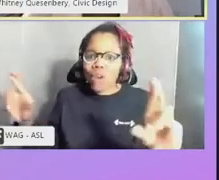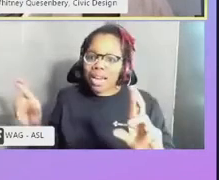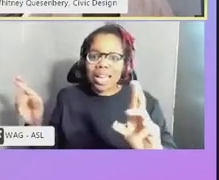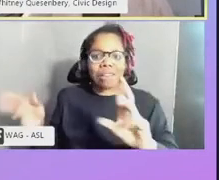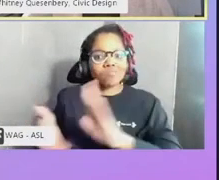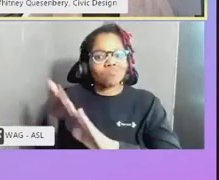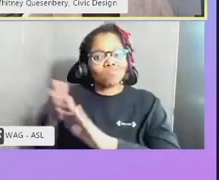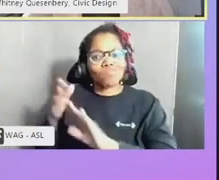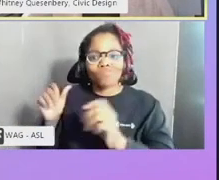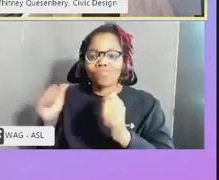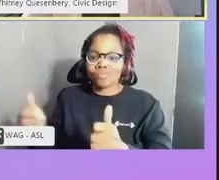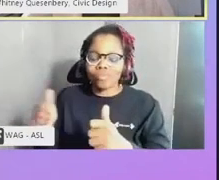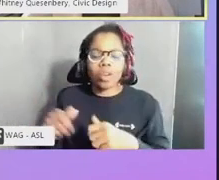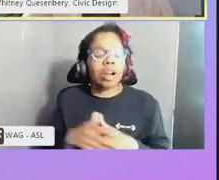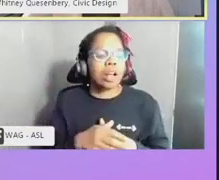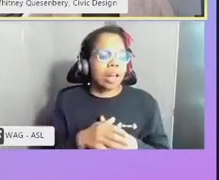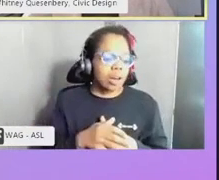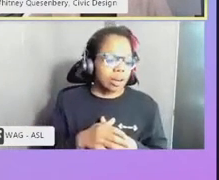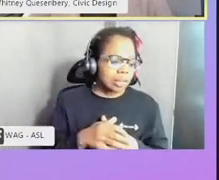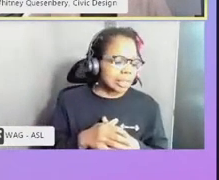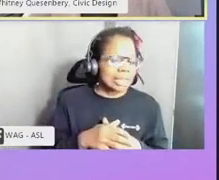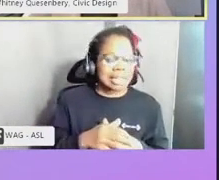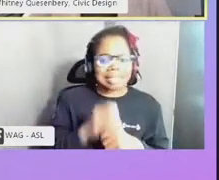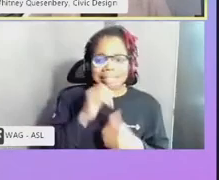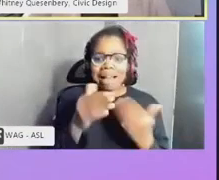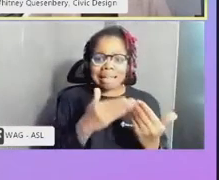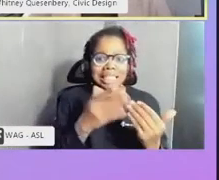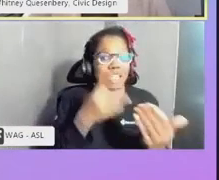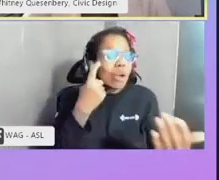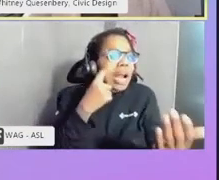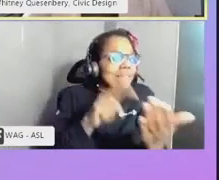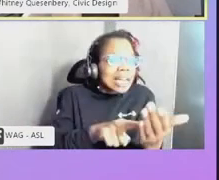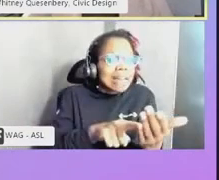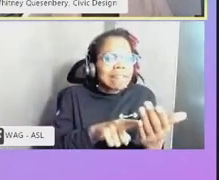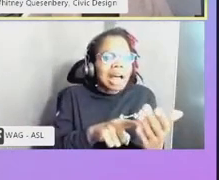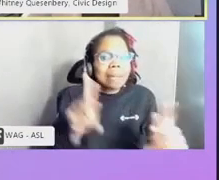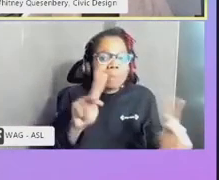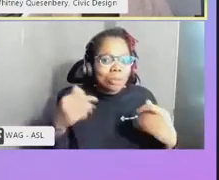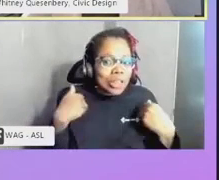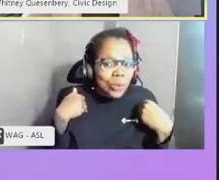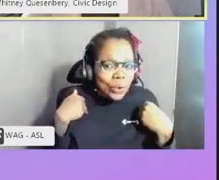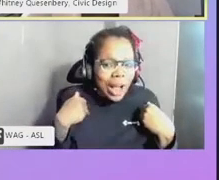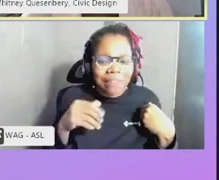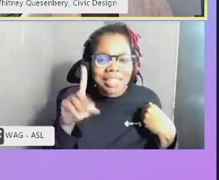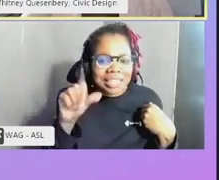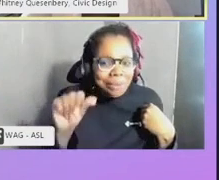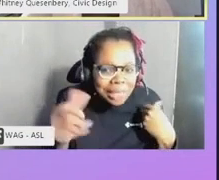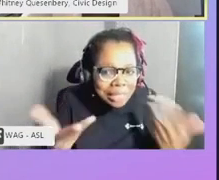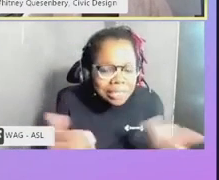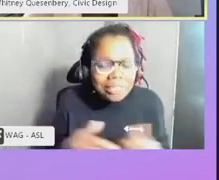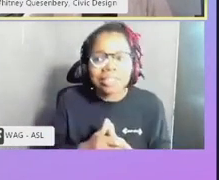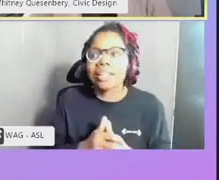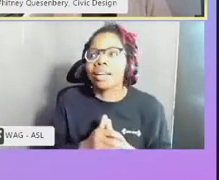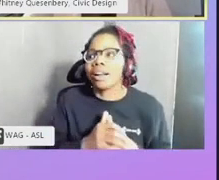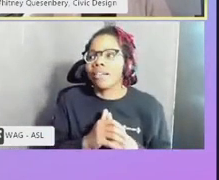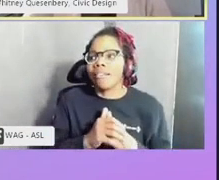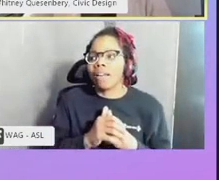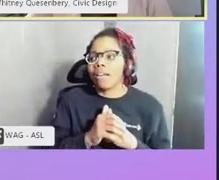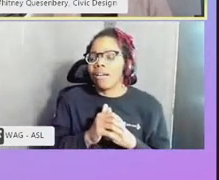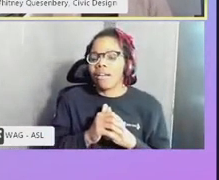something that is used by more people is more likely to be turned on, running, and ready to work. It means it is